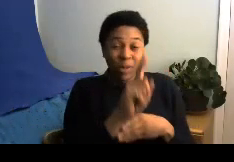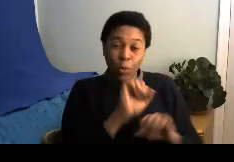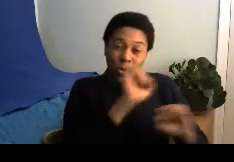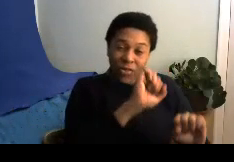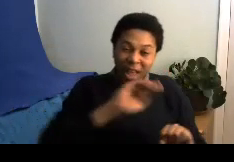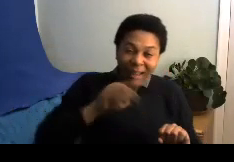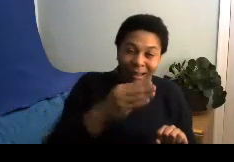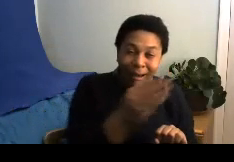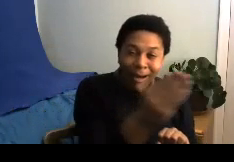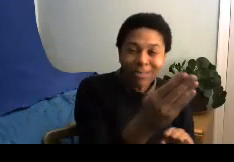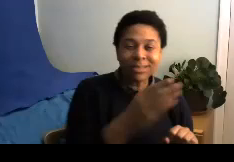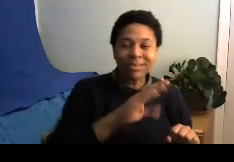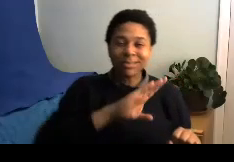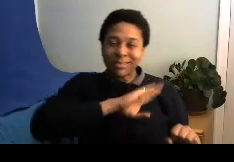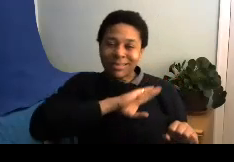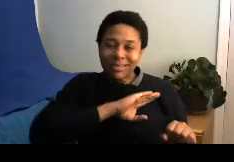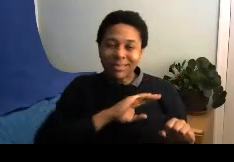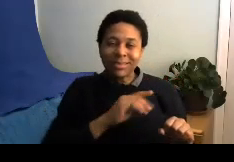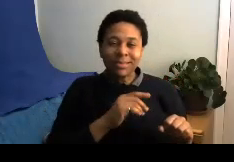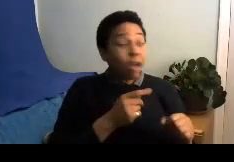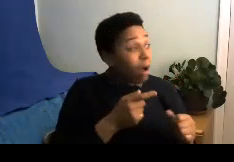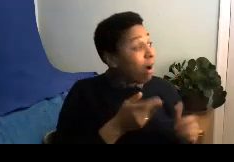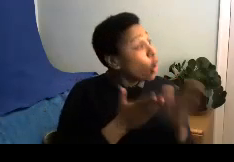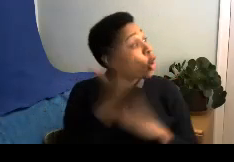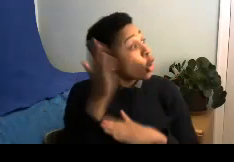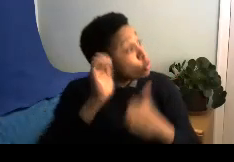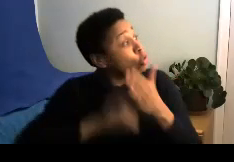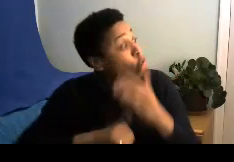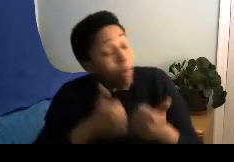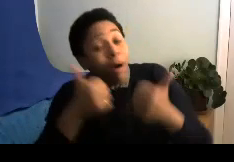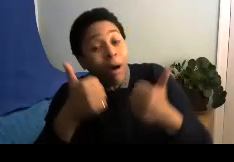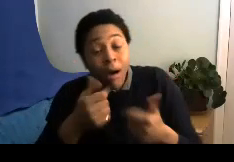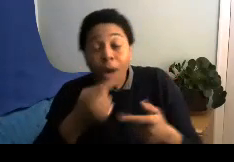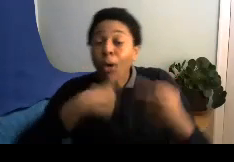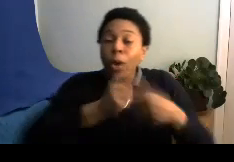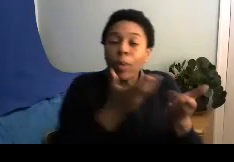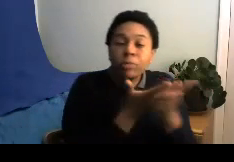running errands for them and sort of, you know, talk about Paradise together. And, you know, you just have a lot more